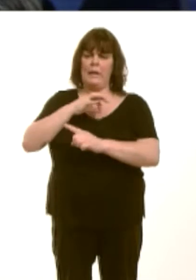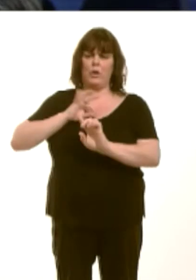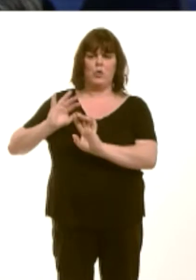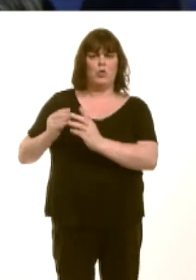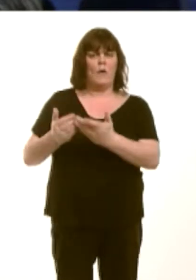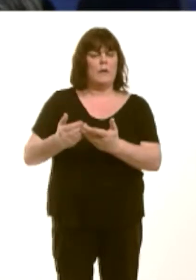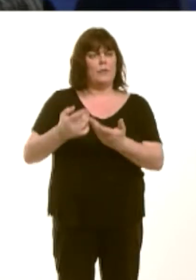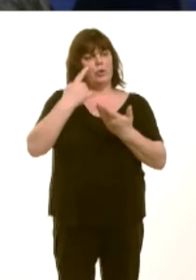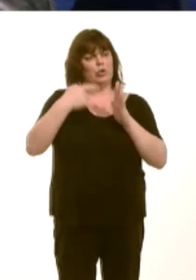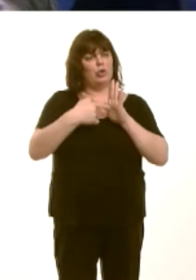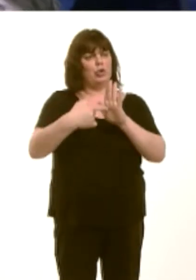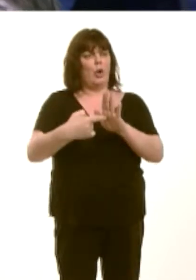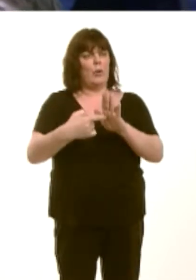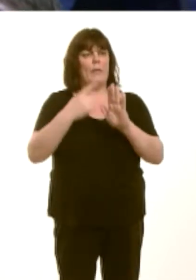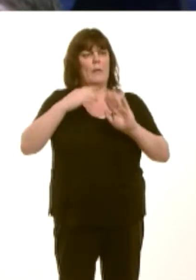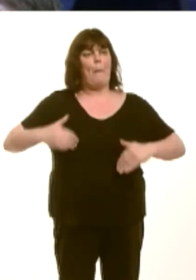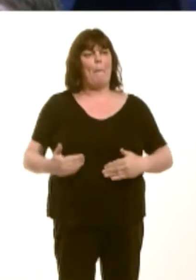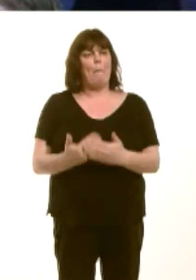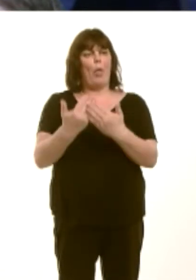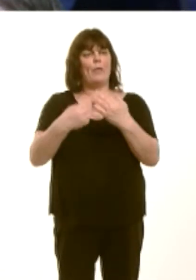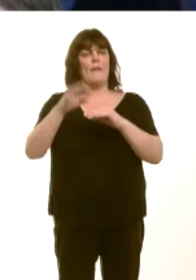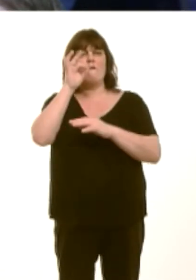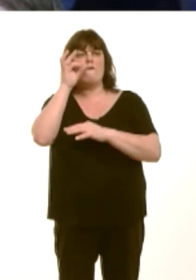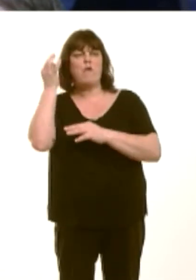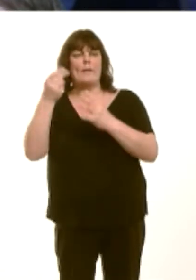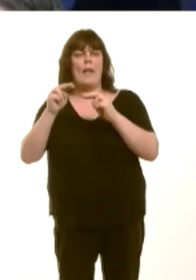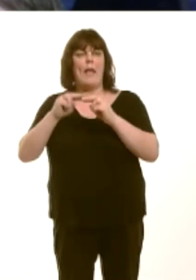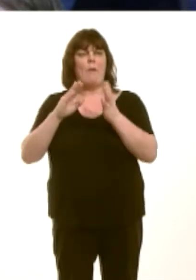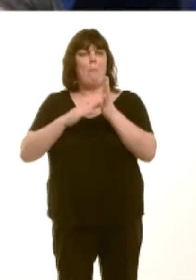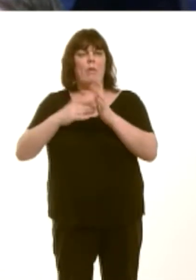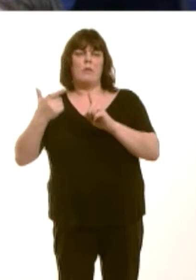a study of births in France, which showed that having to travel over 45 km increases